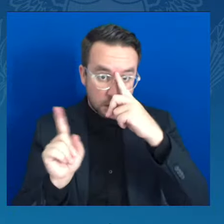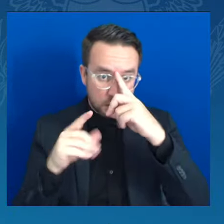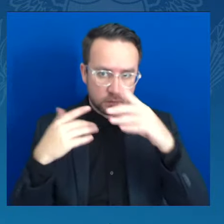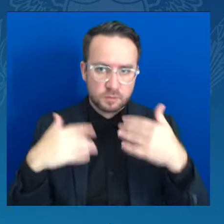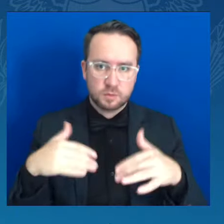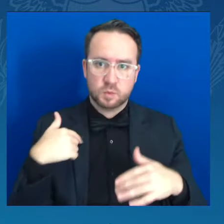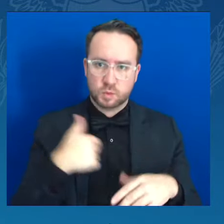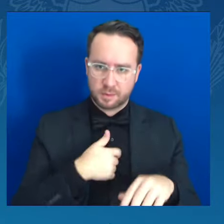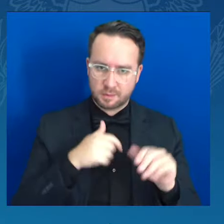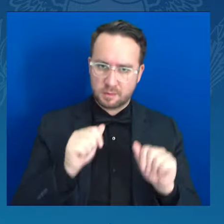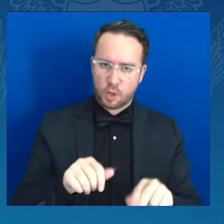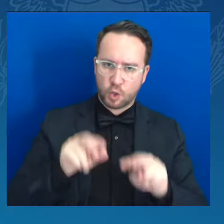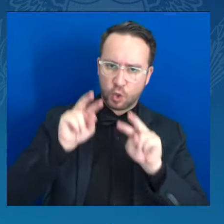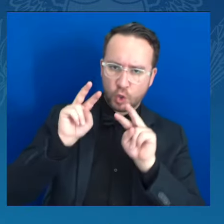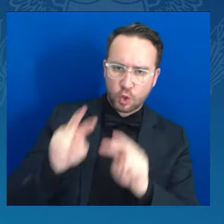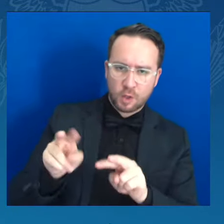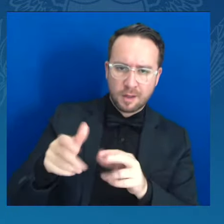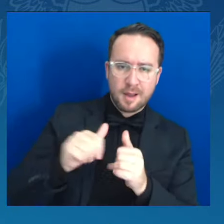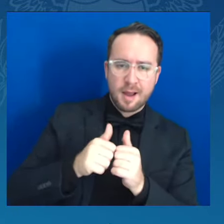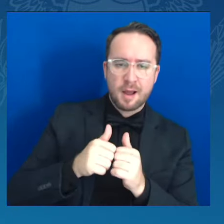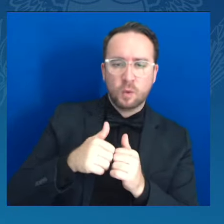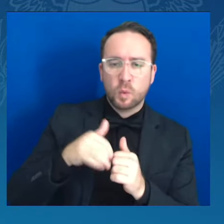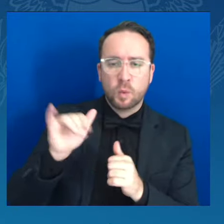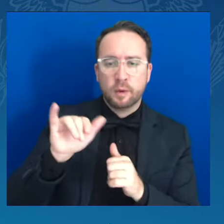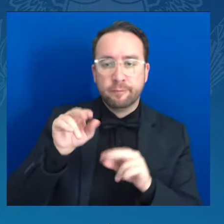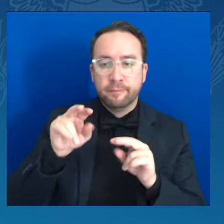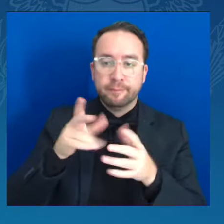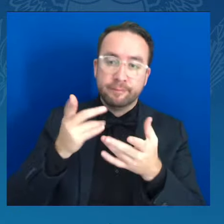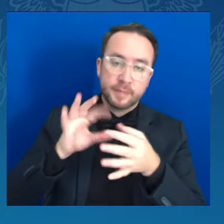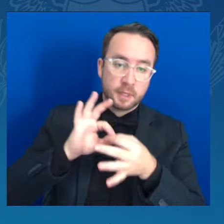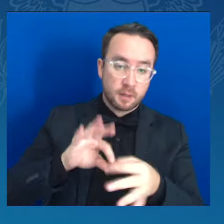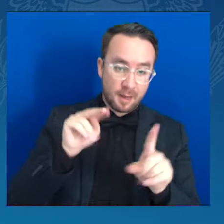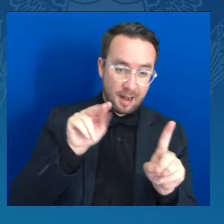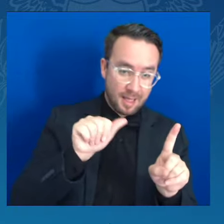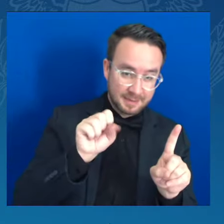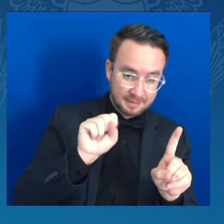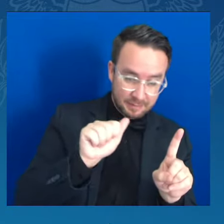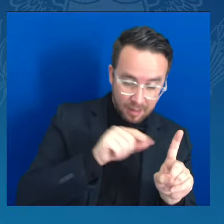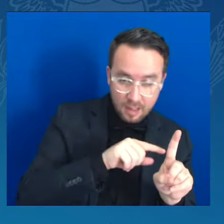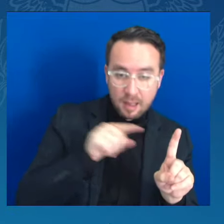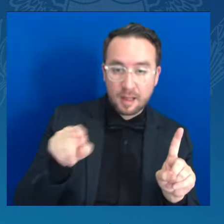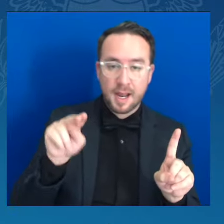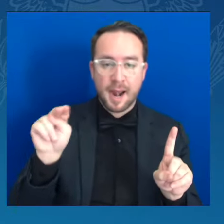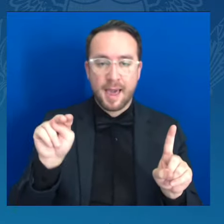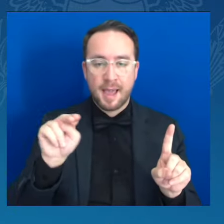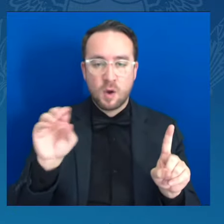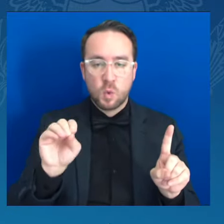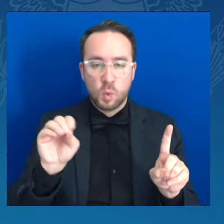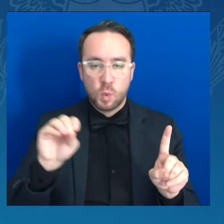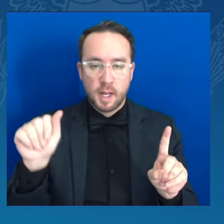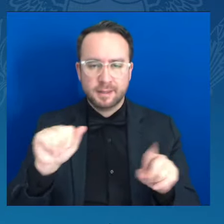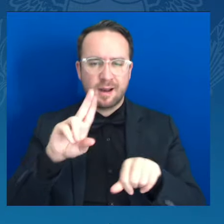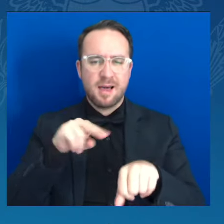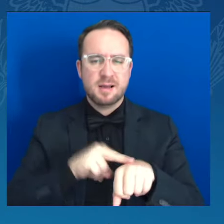All of this is critical to us as we make particular policy choices about the scope and coverage of our national climate rules.